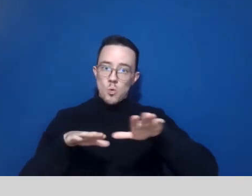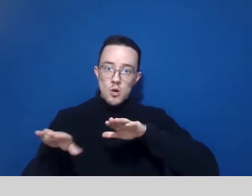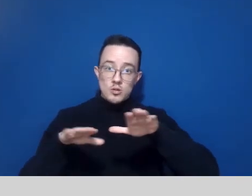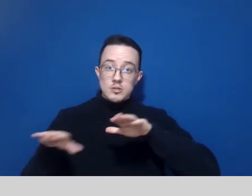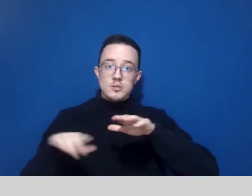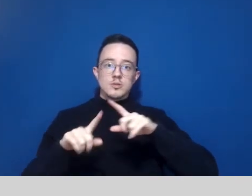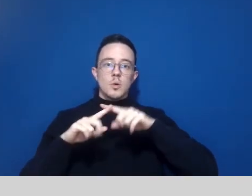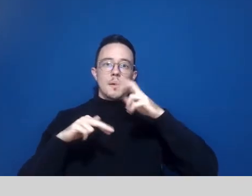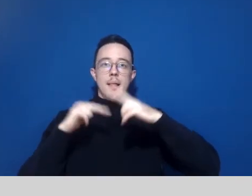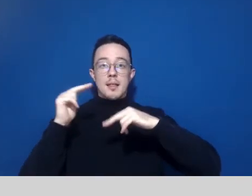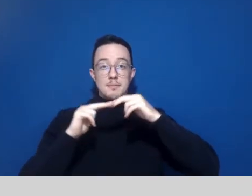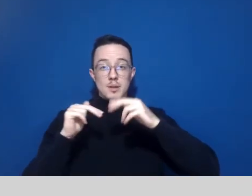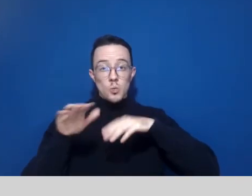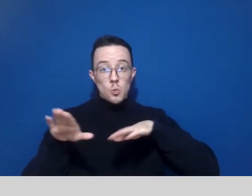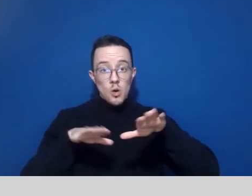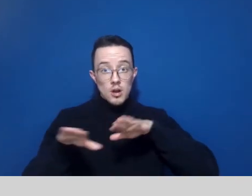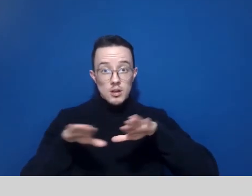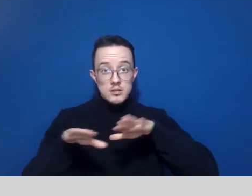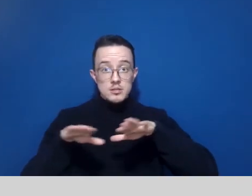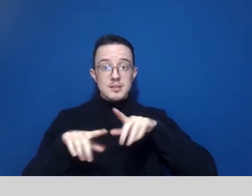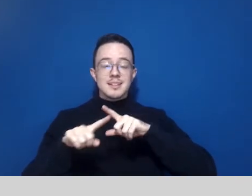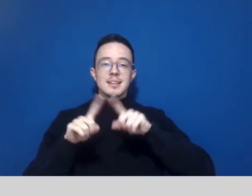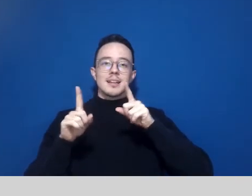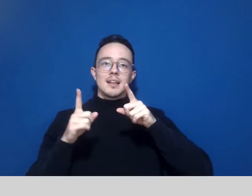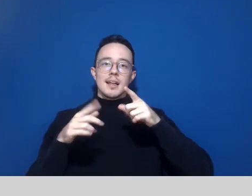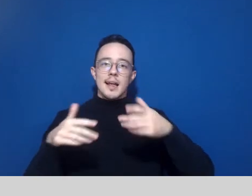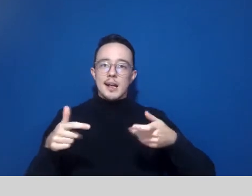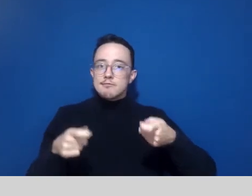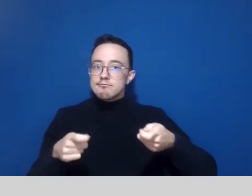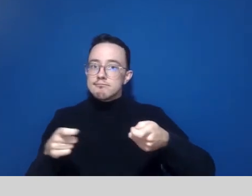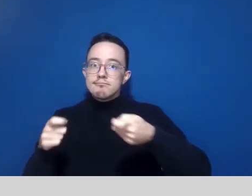around outside, so he built himself a little like popcorn tray for his laptop.